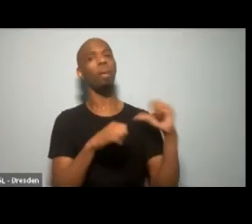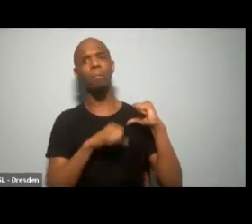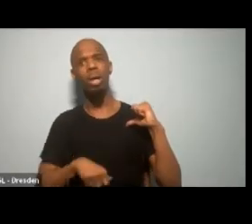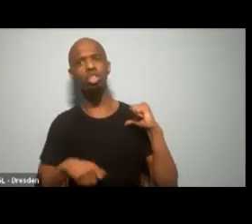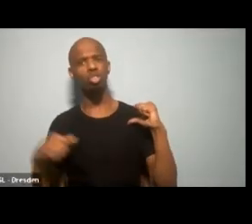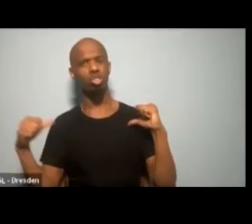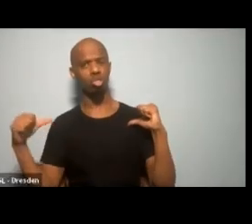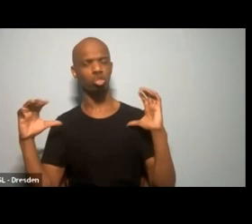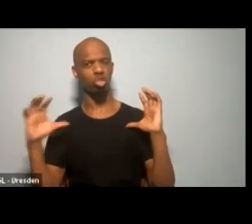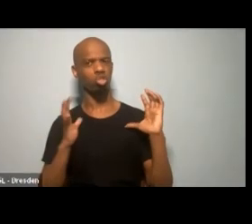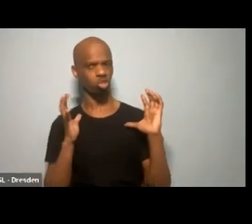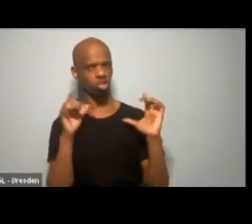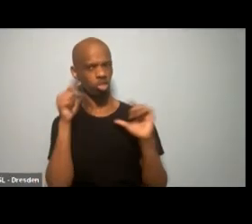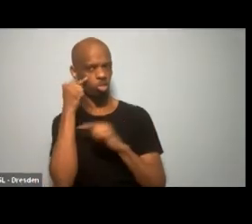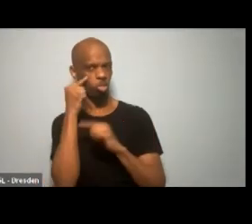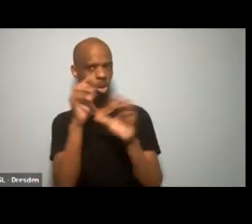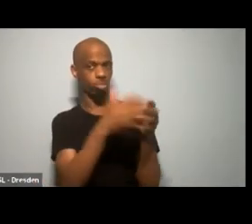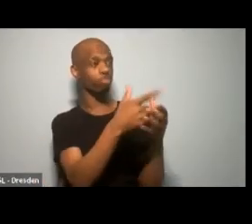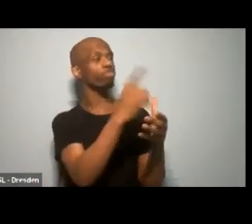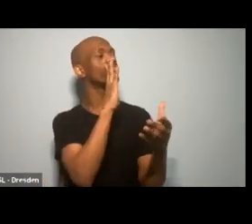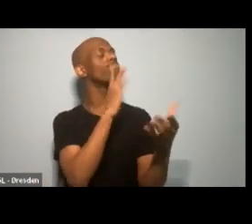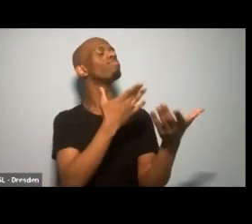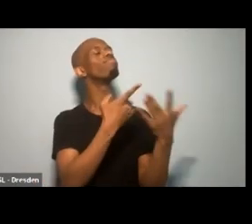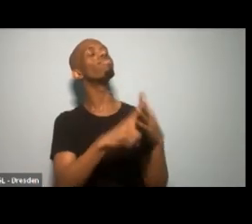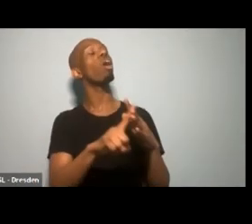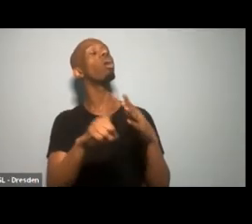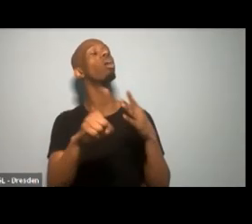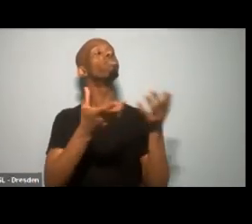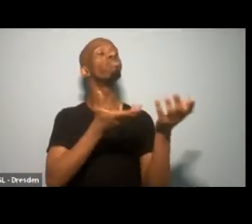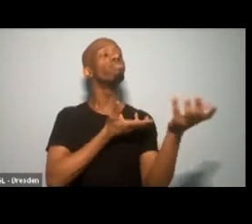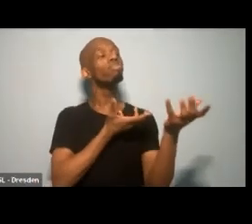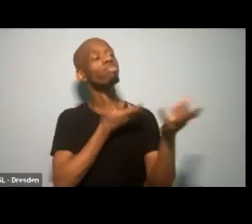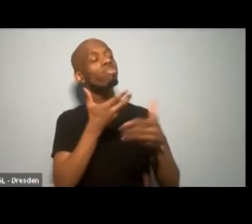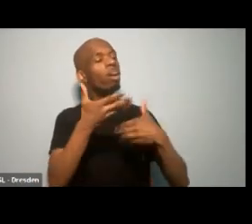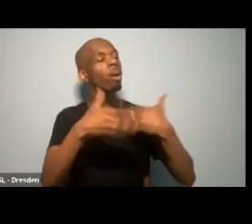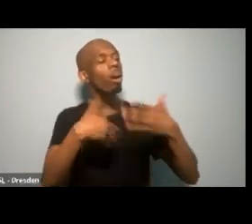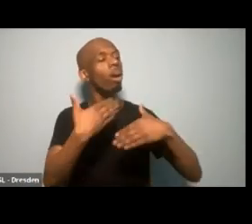we can further be culturally symbiotic.